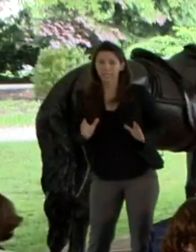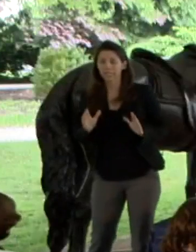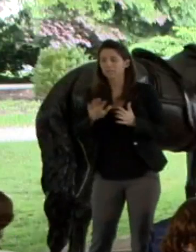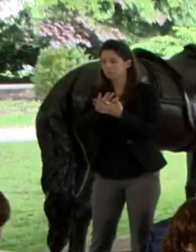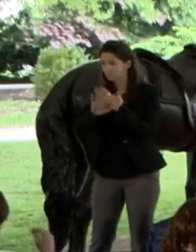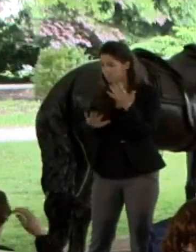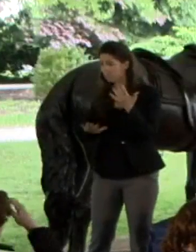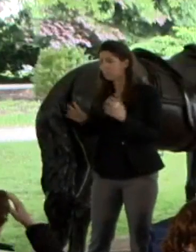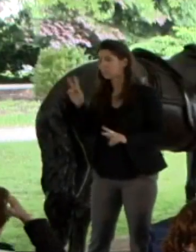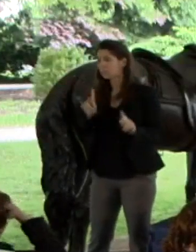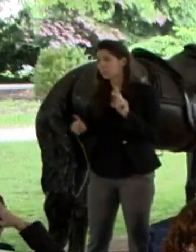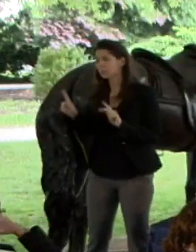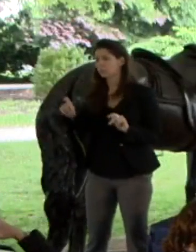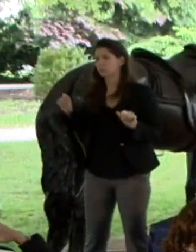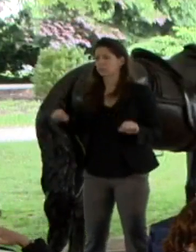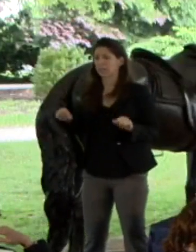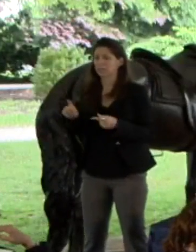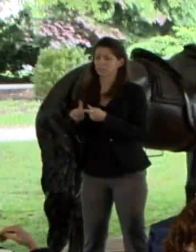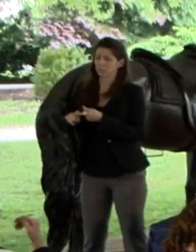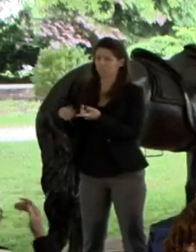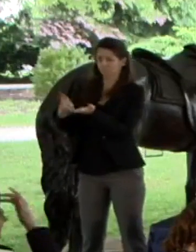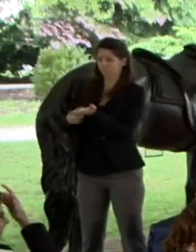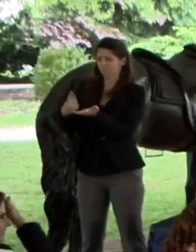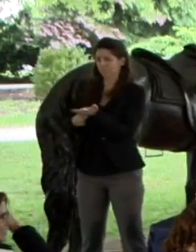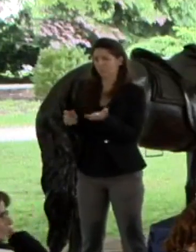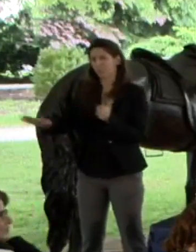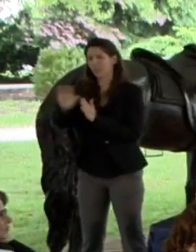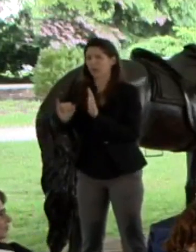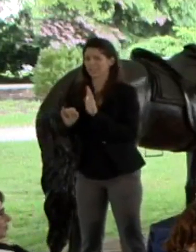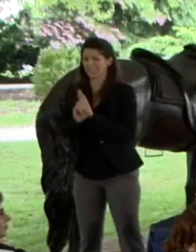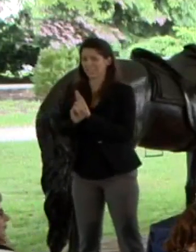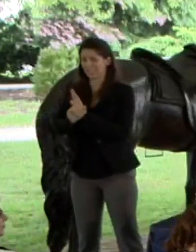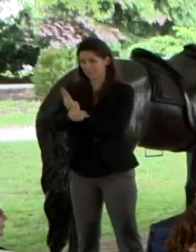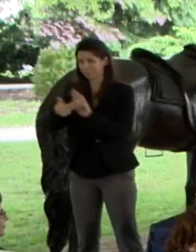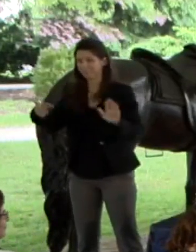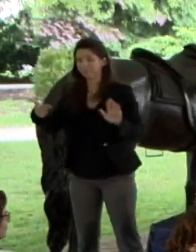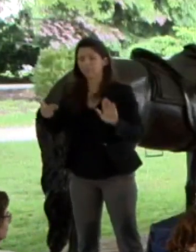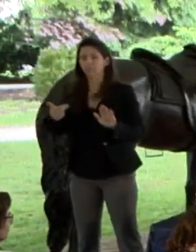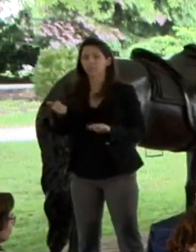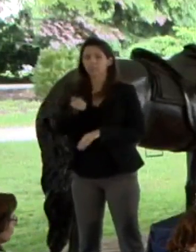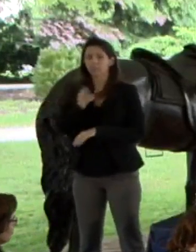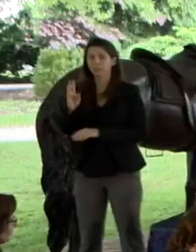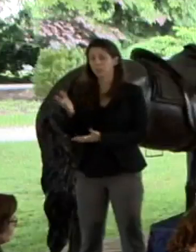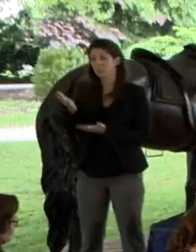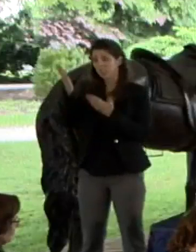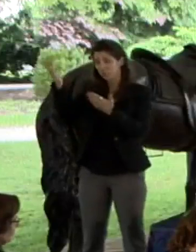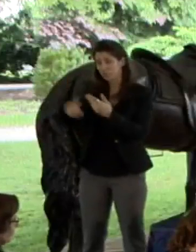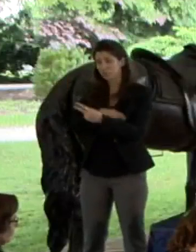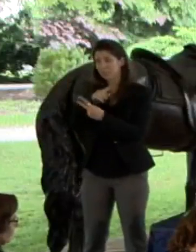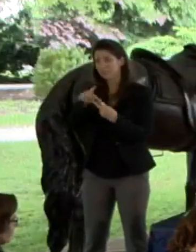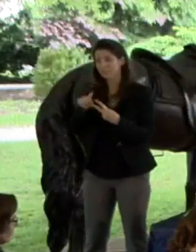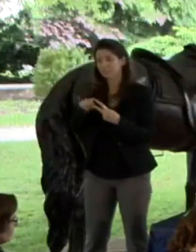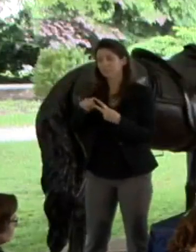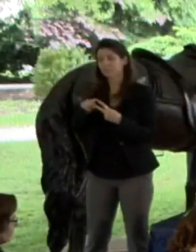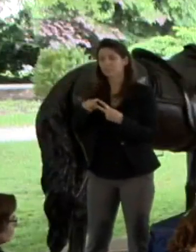IT IS MORE THAN JUST A NAME IT IS AN IDENTITY. WE ARE NEW YORKERS AND WISCONSINS AND FLORIDIANS AND I